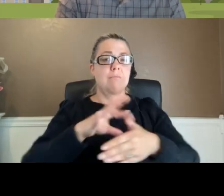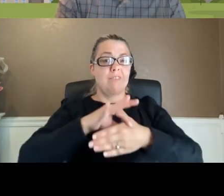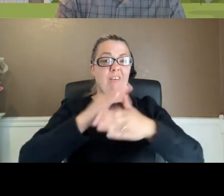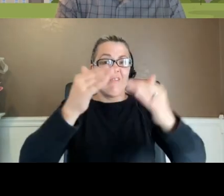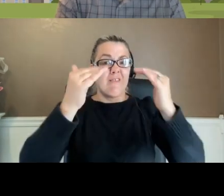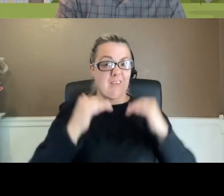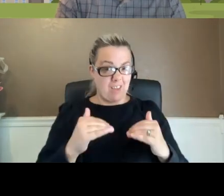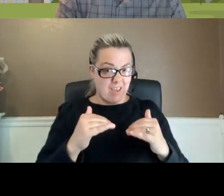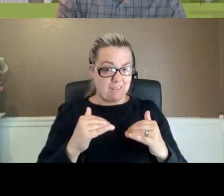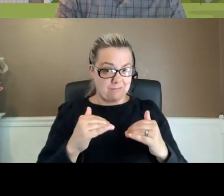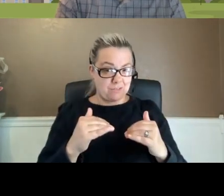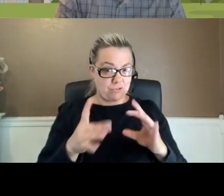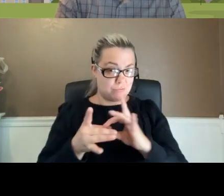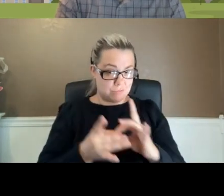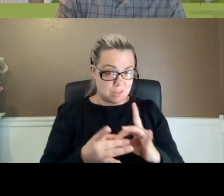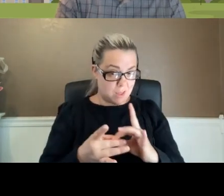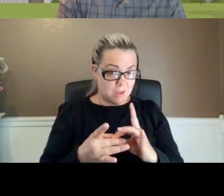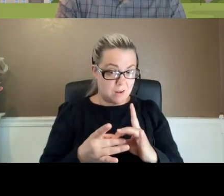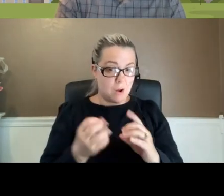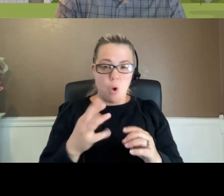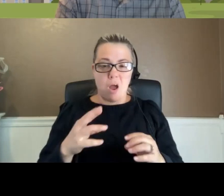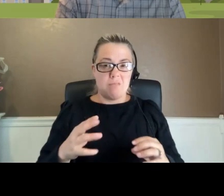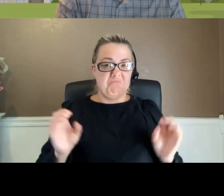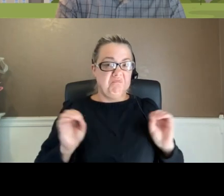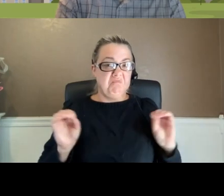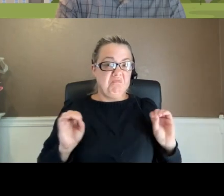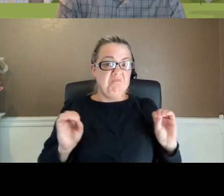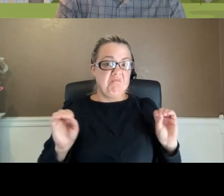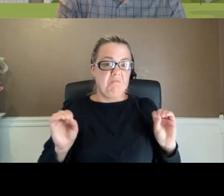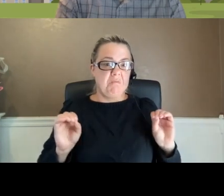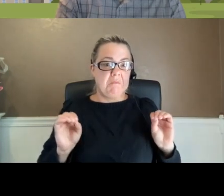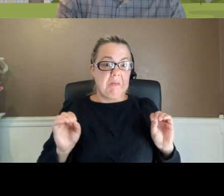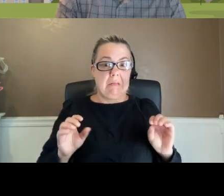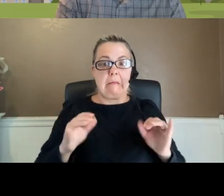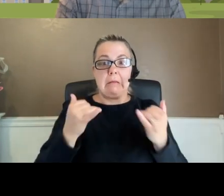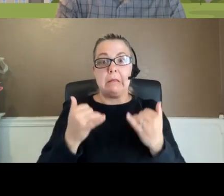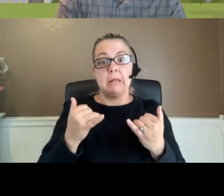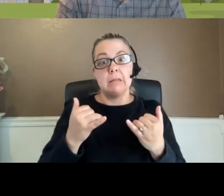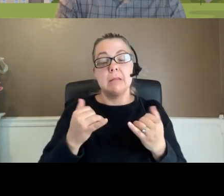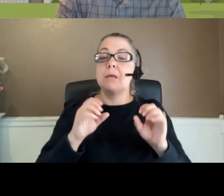nothing. So in this case what this, what WAVE will help me identify, is that I have content